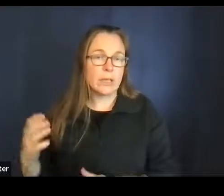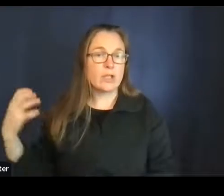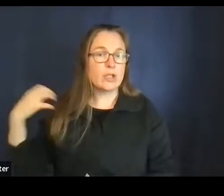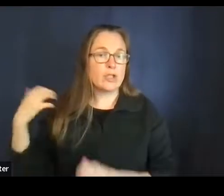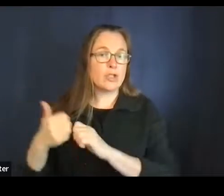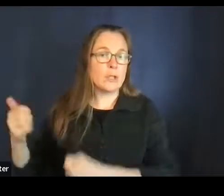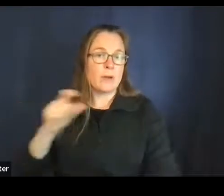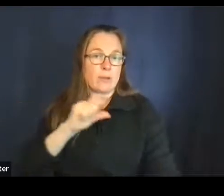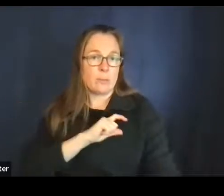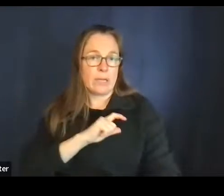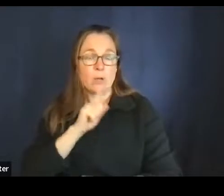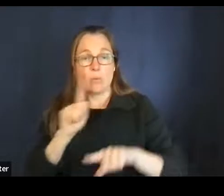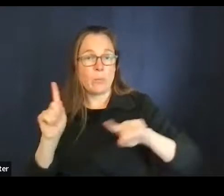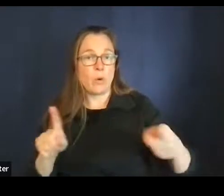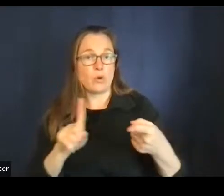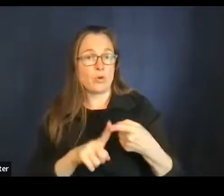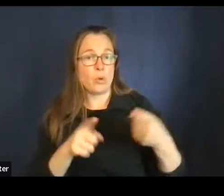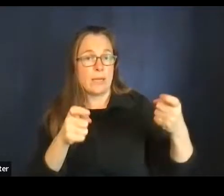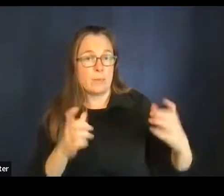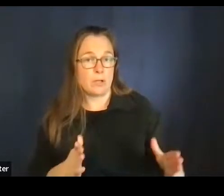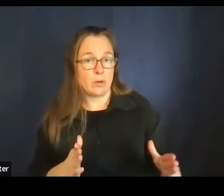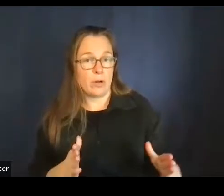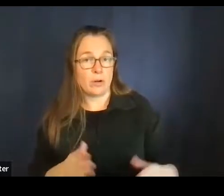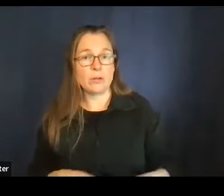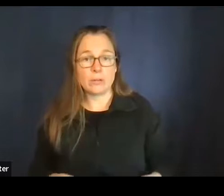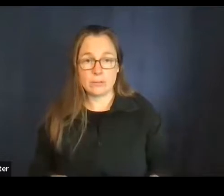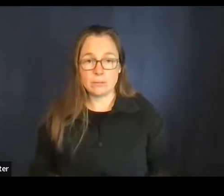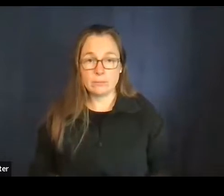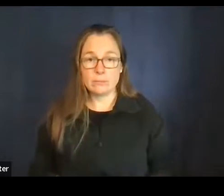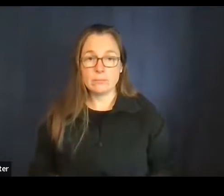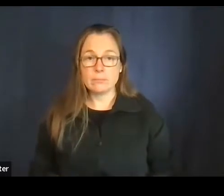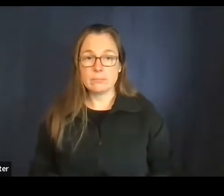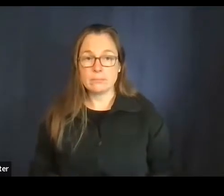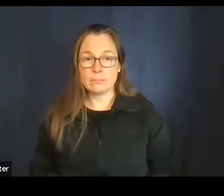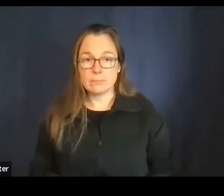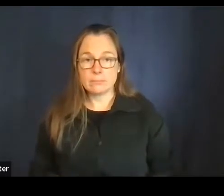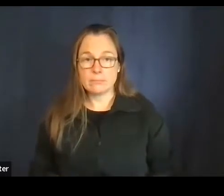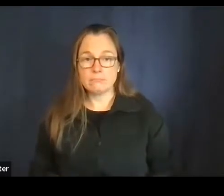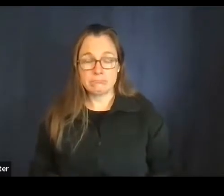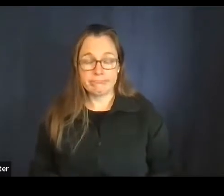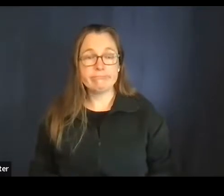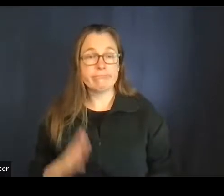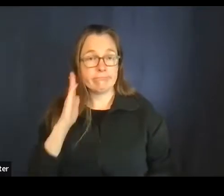will report up to the city administrator by the by the charter and so it'll be a critical function